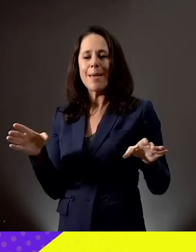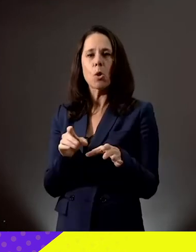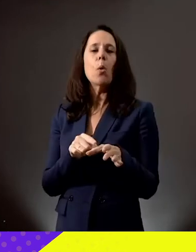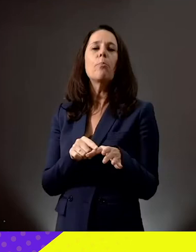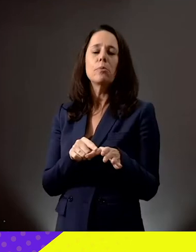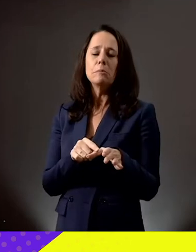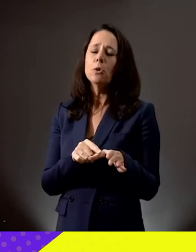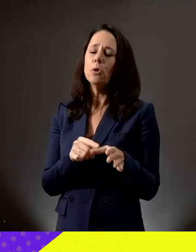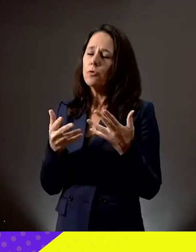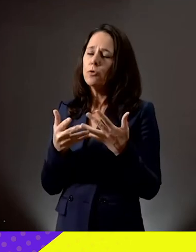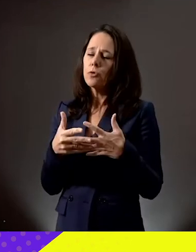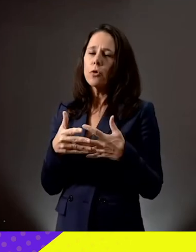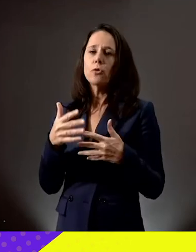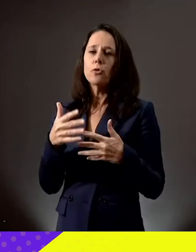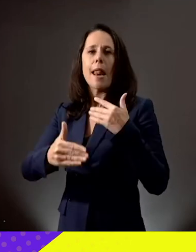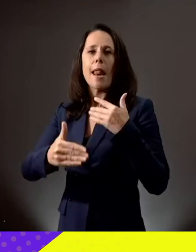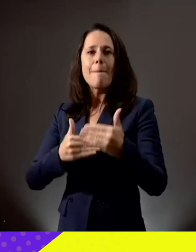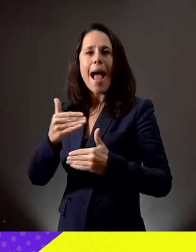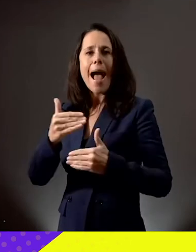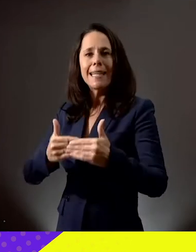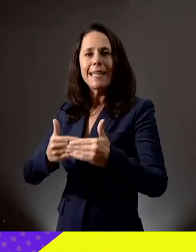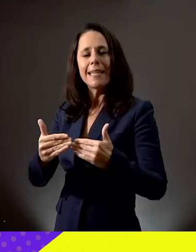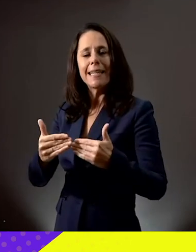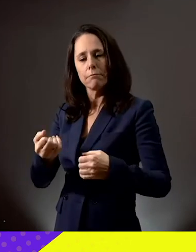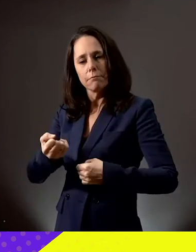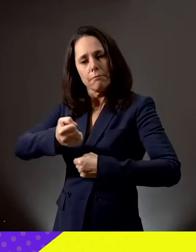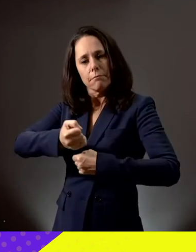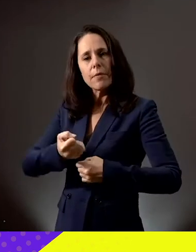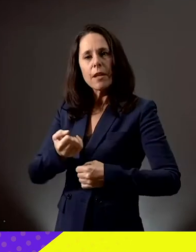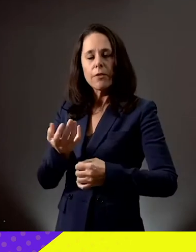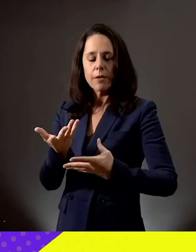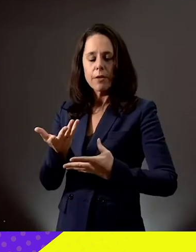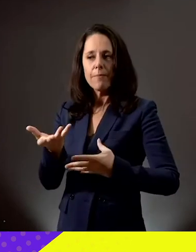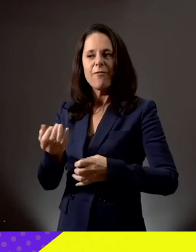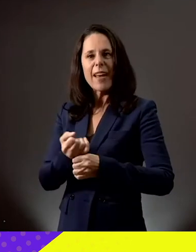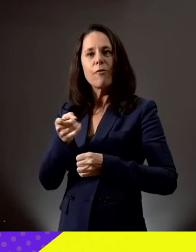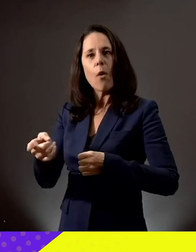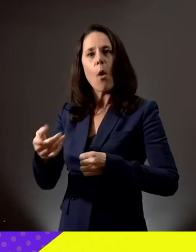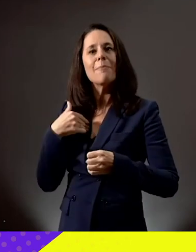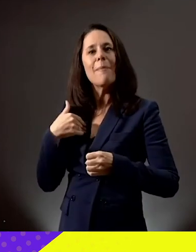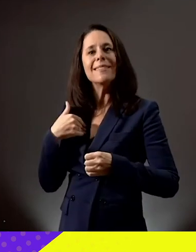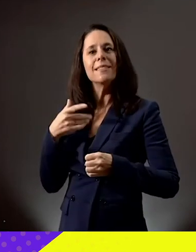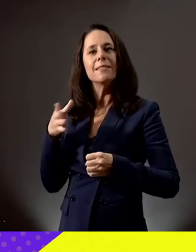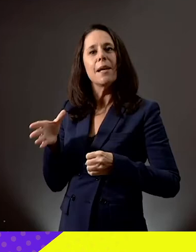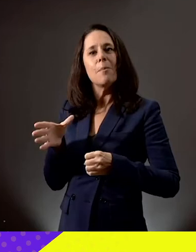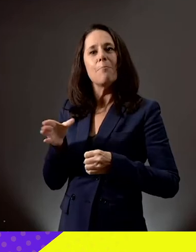in a structural way with Bureau Social Return. And not just within their own organisation.